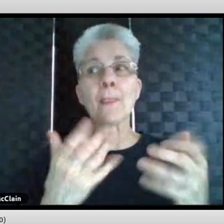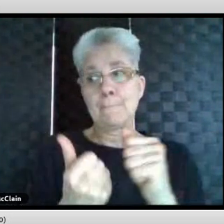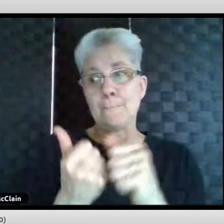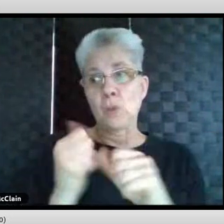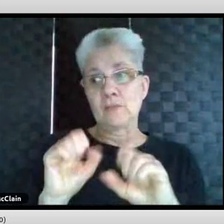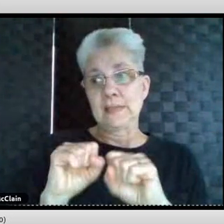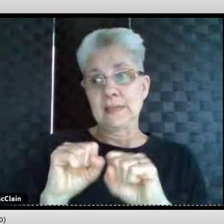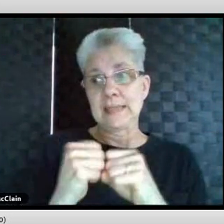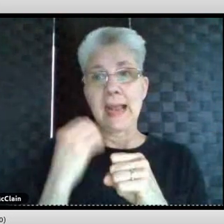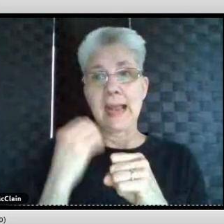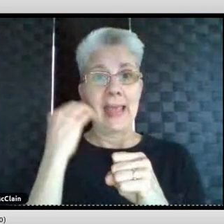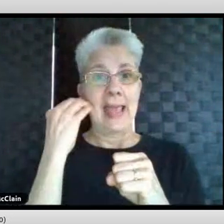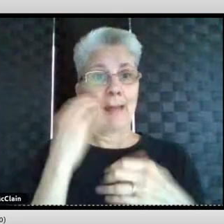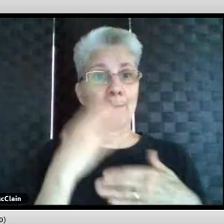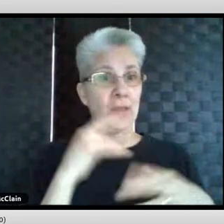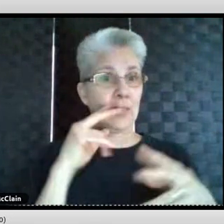the head and body that we're looking at,